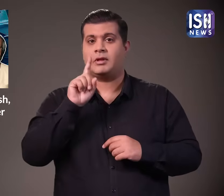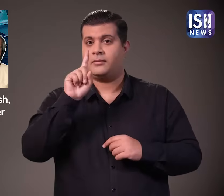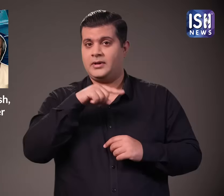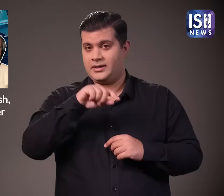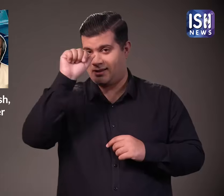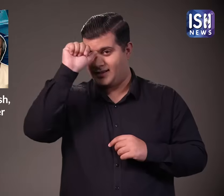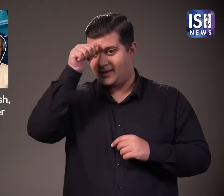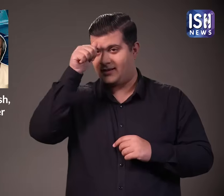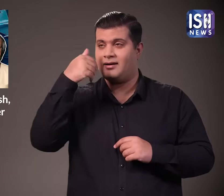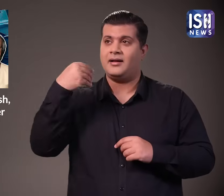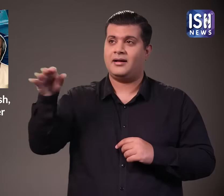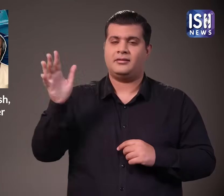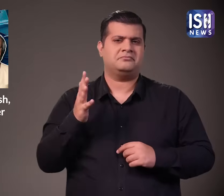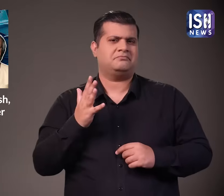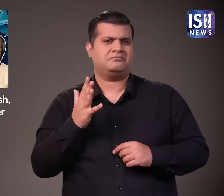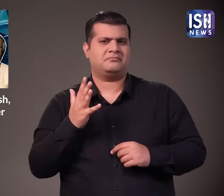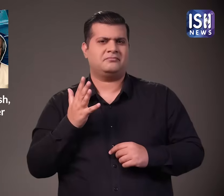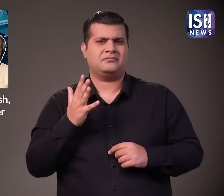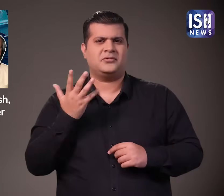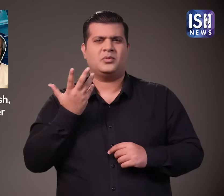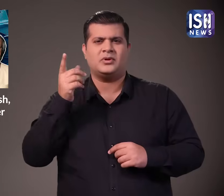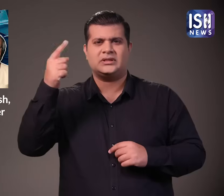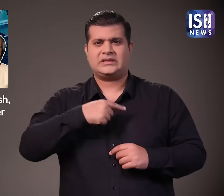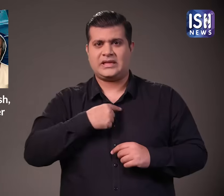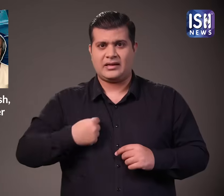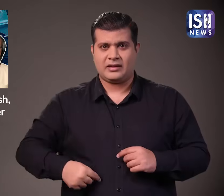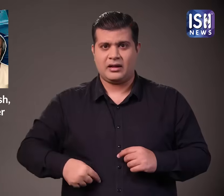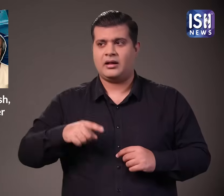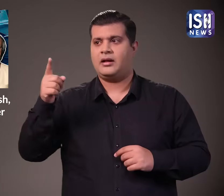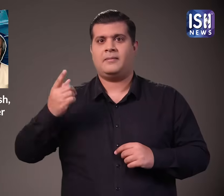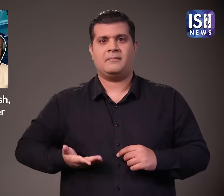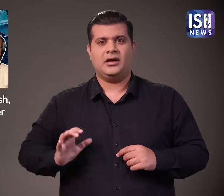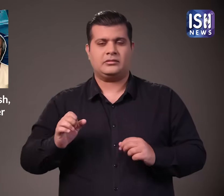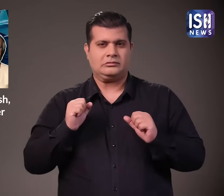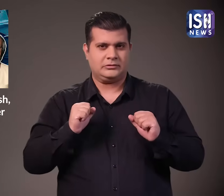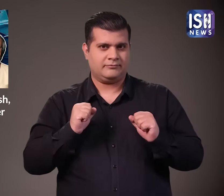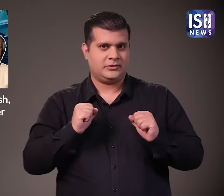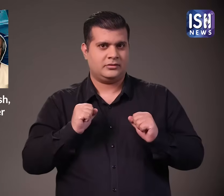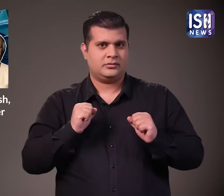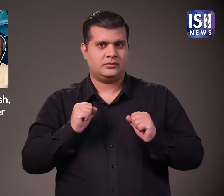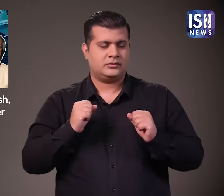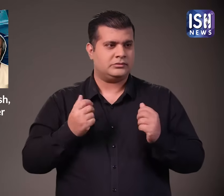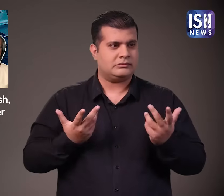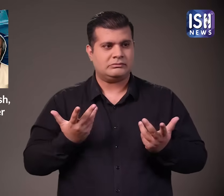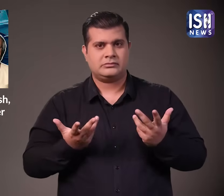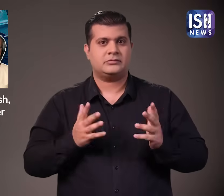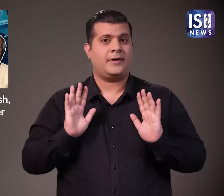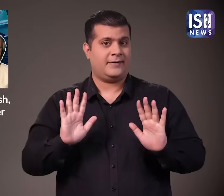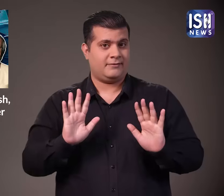However, India is not ignoring this issue due to its ties with China and Bangladesh.